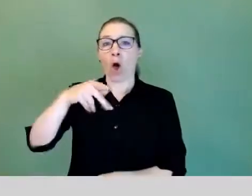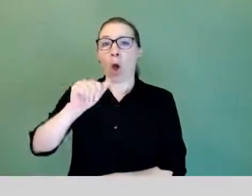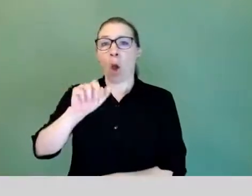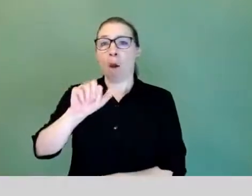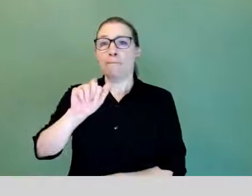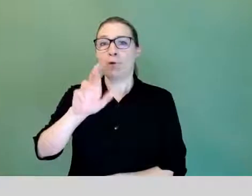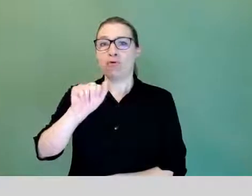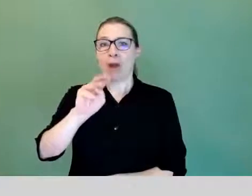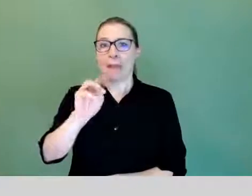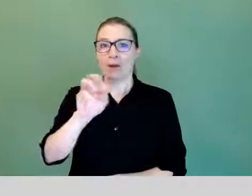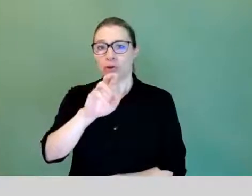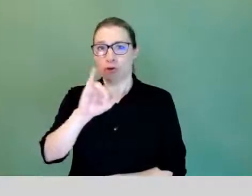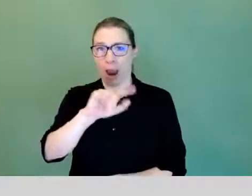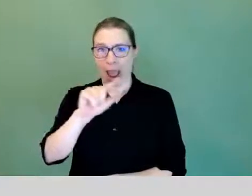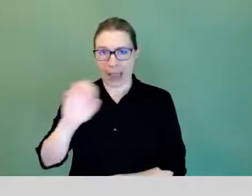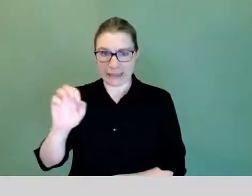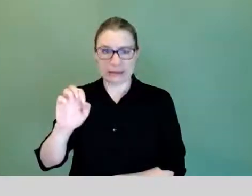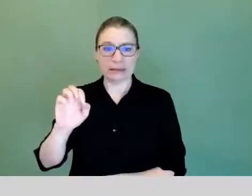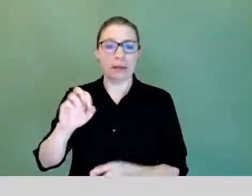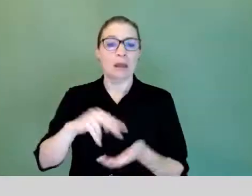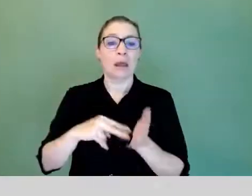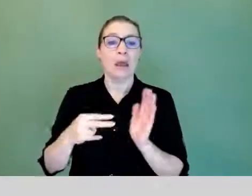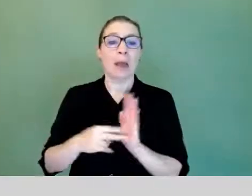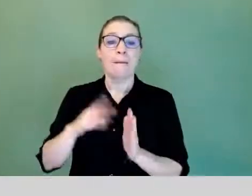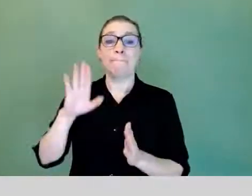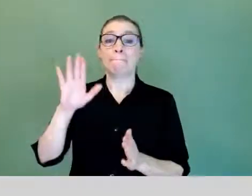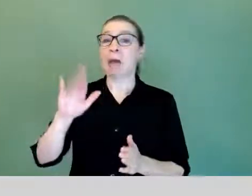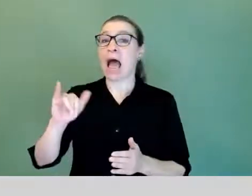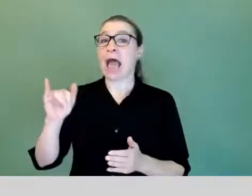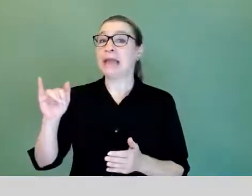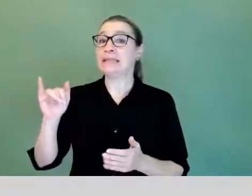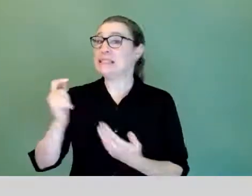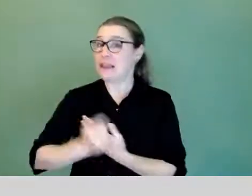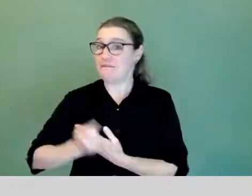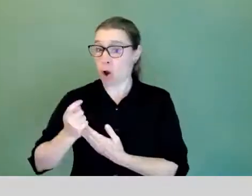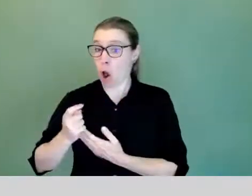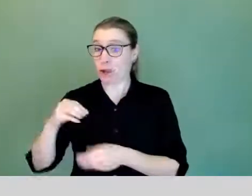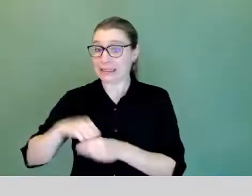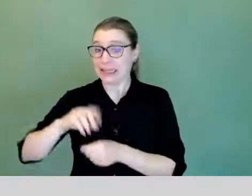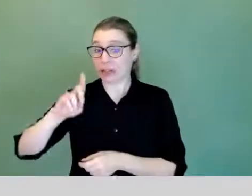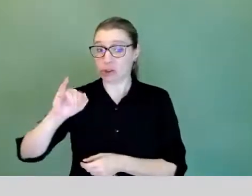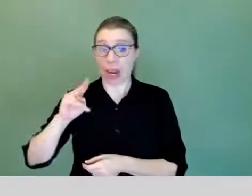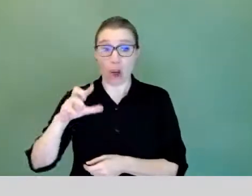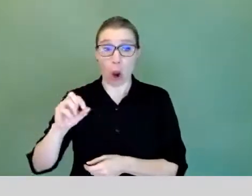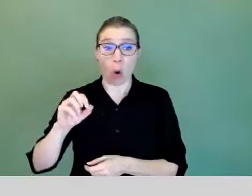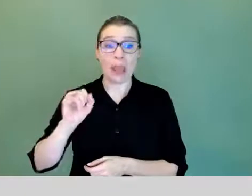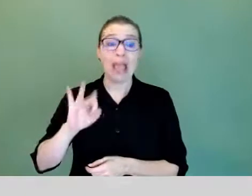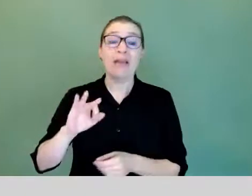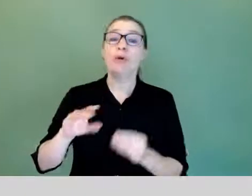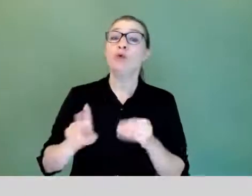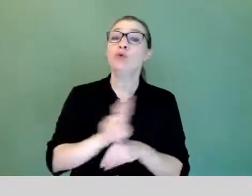So it is performed by default in Django. And whenever they're using extra and RawSQL functions,